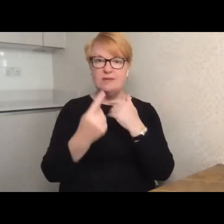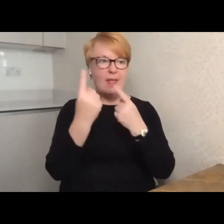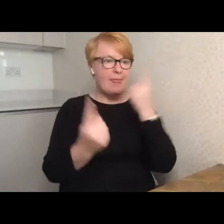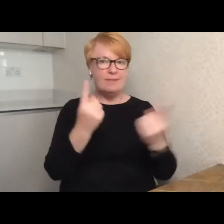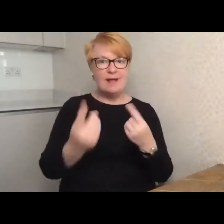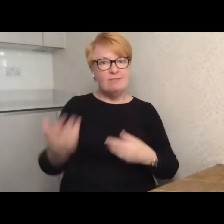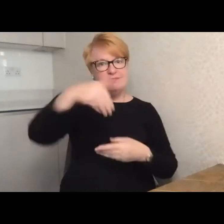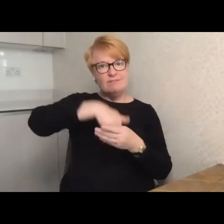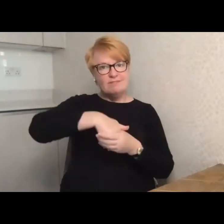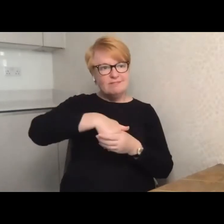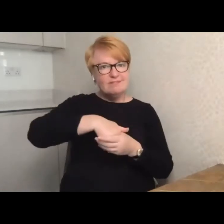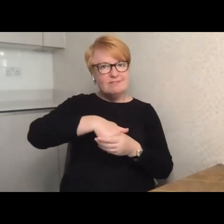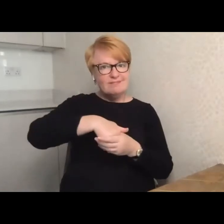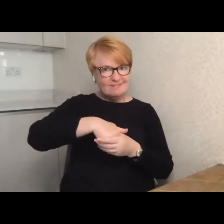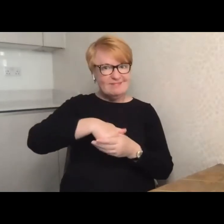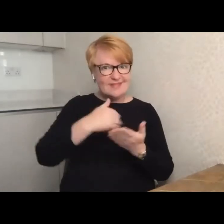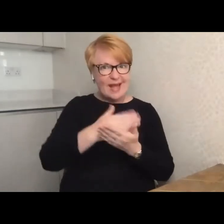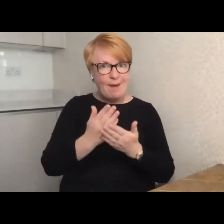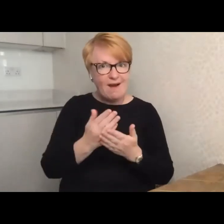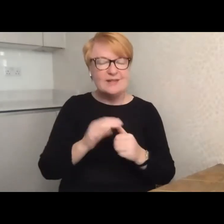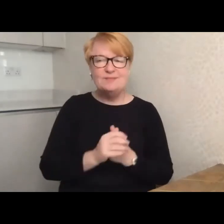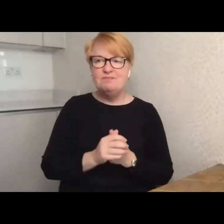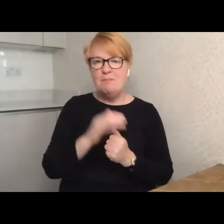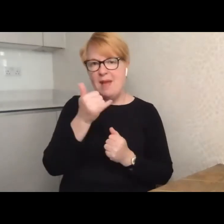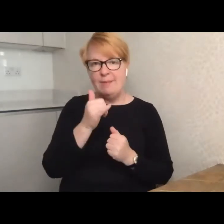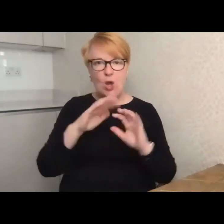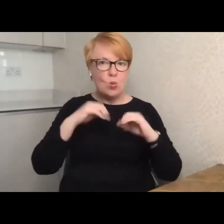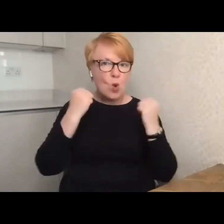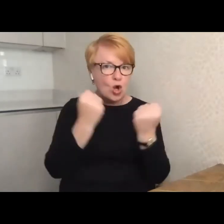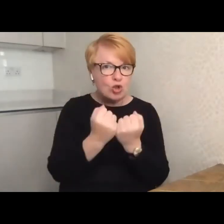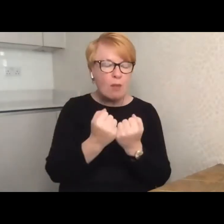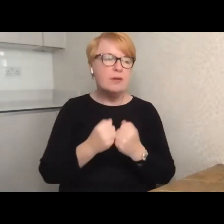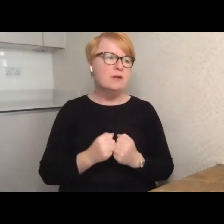This could involve a series of workshops, events, or participatory activities,